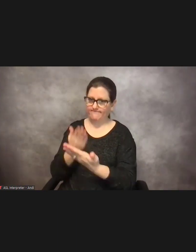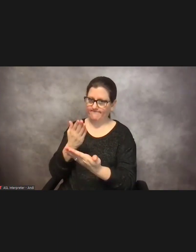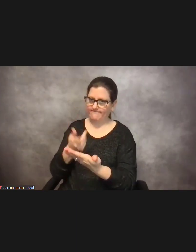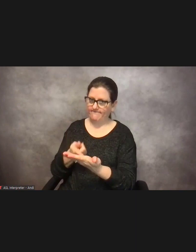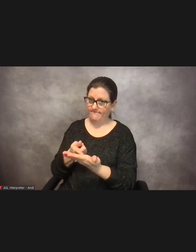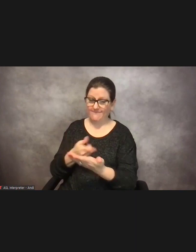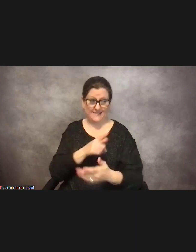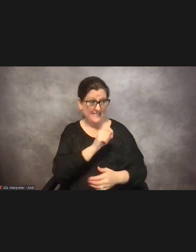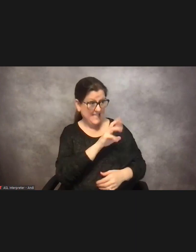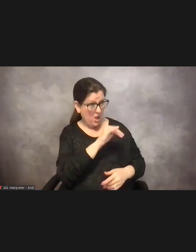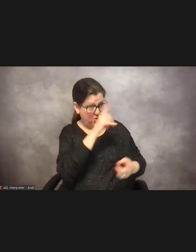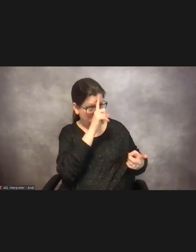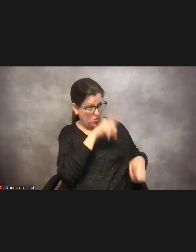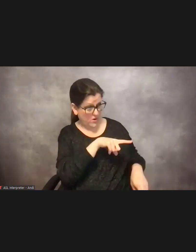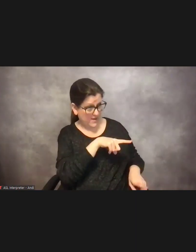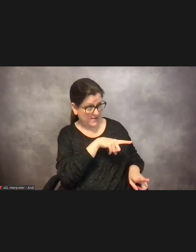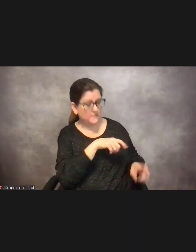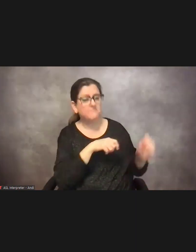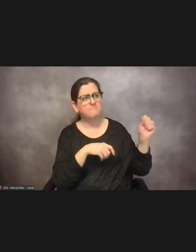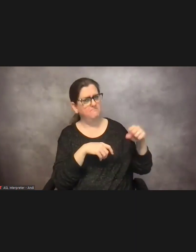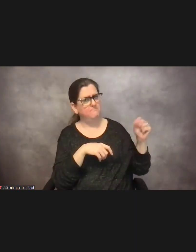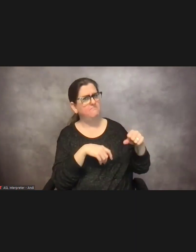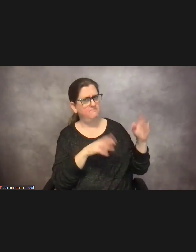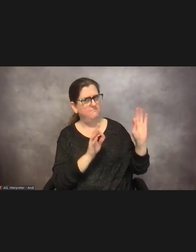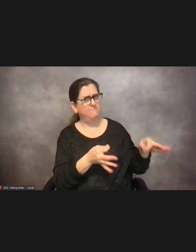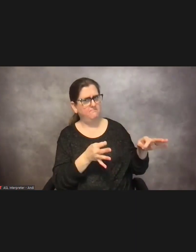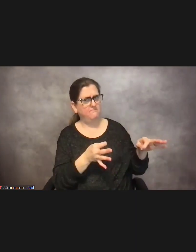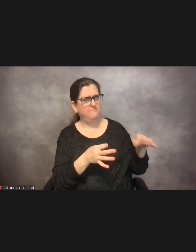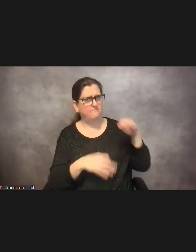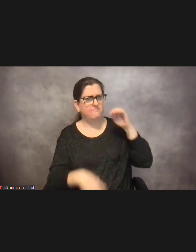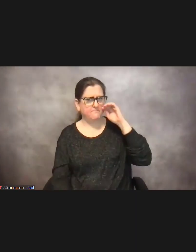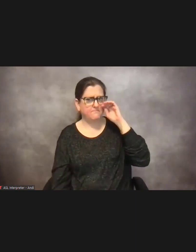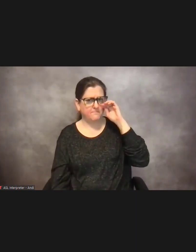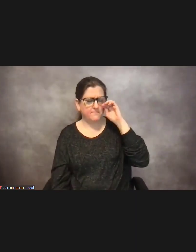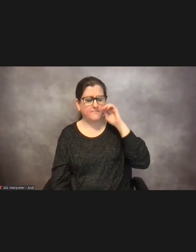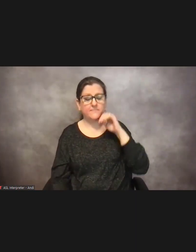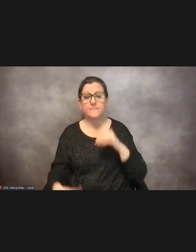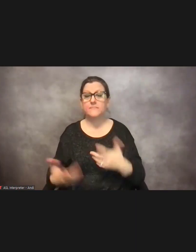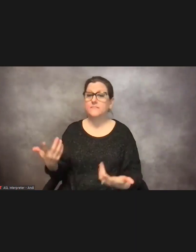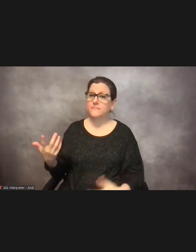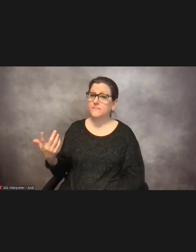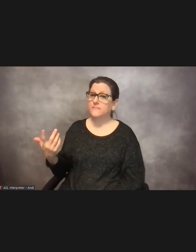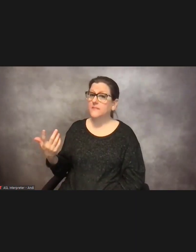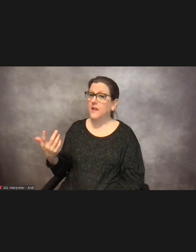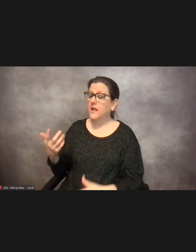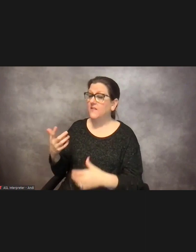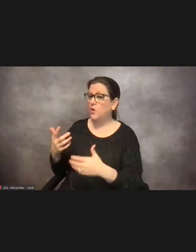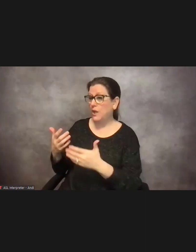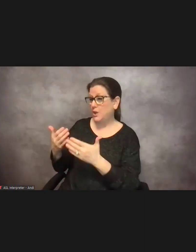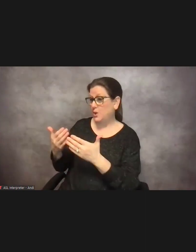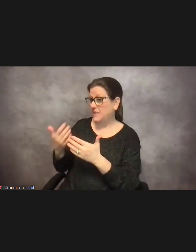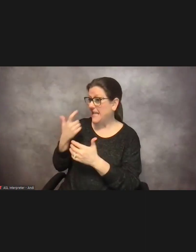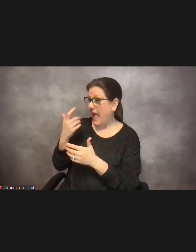Terry, do you concur with that? : Yeah, absolutely.>>: Um, as far as getting the newborn